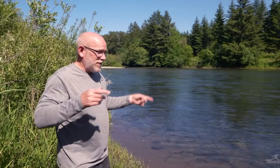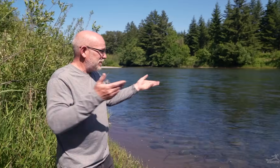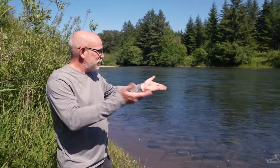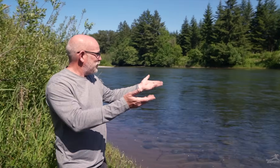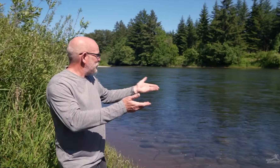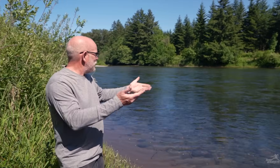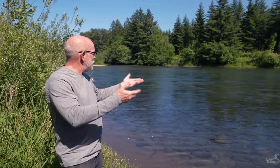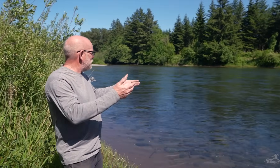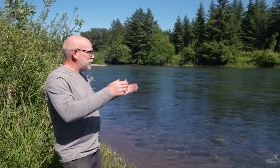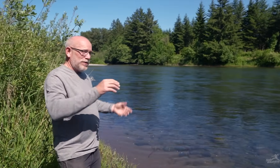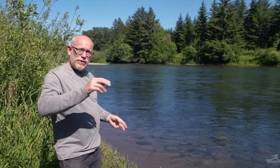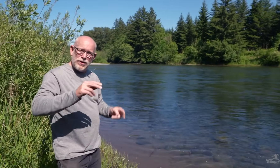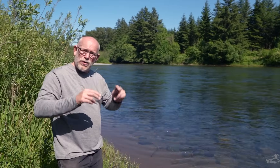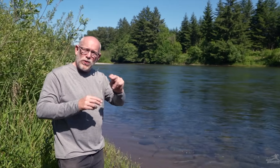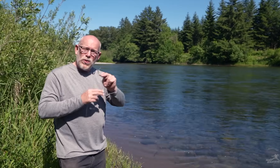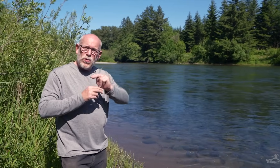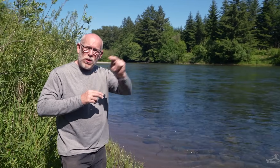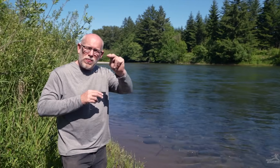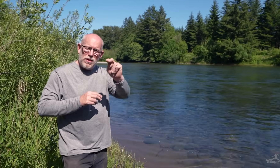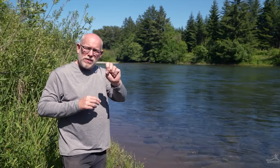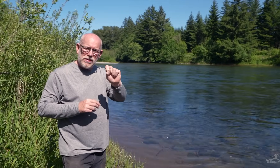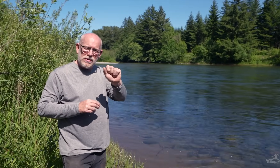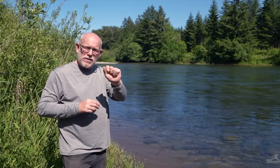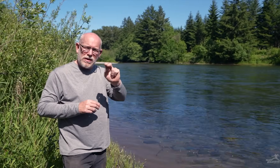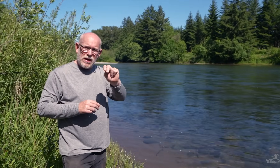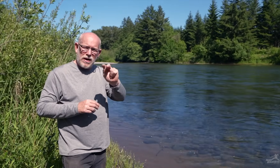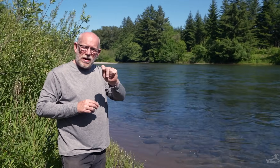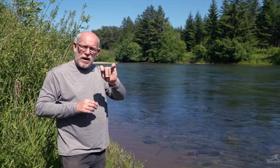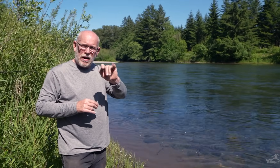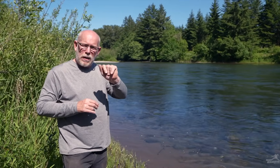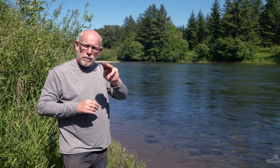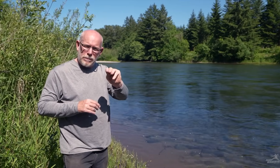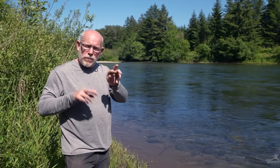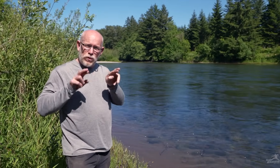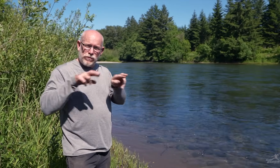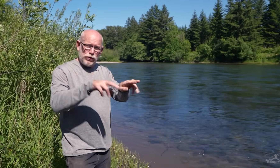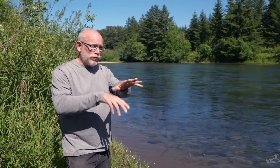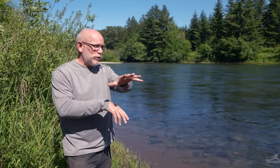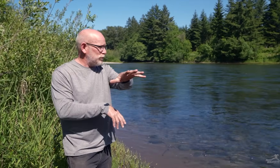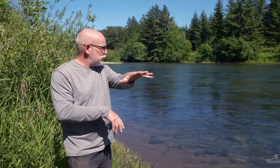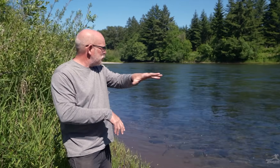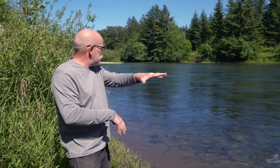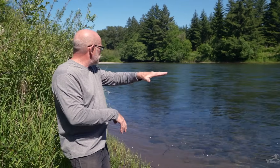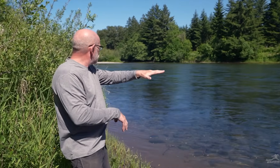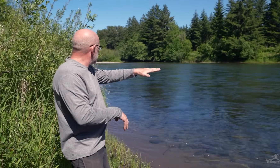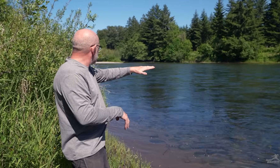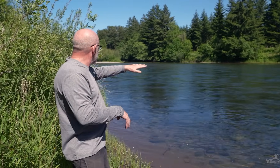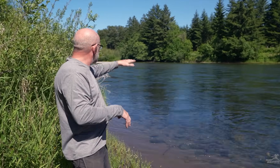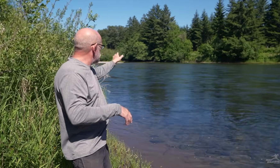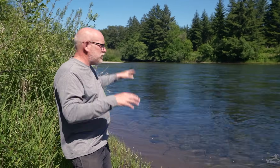This is the North Santiam River.